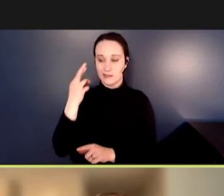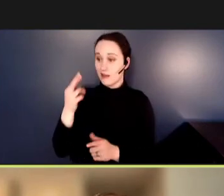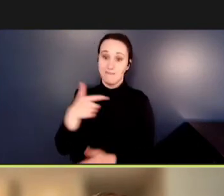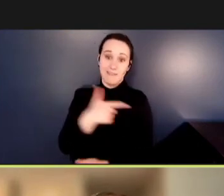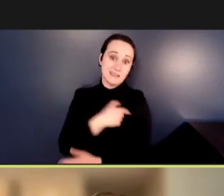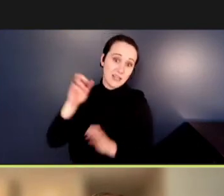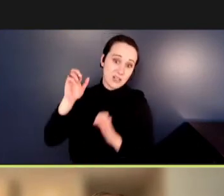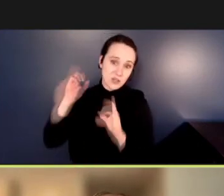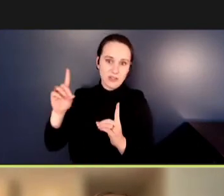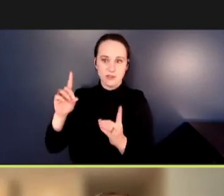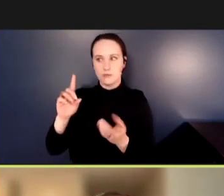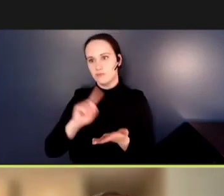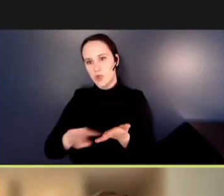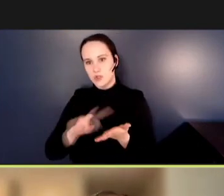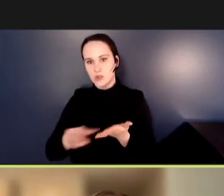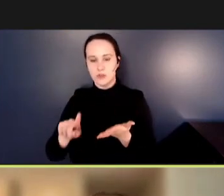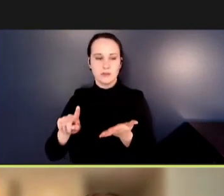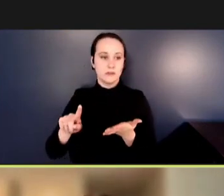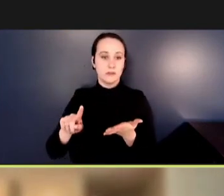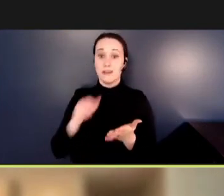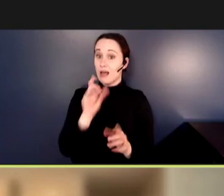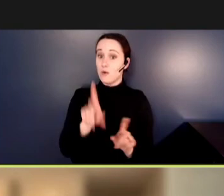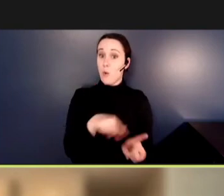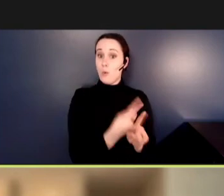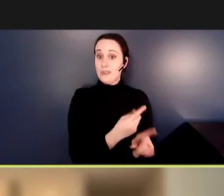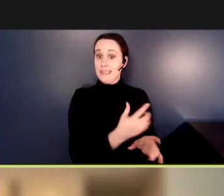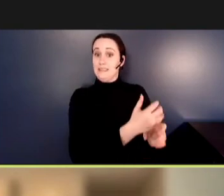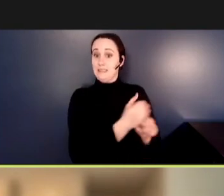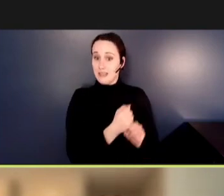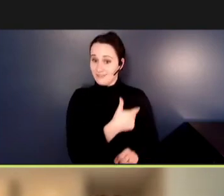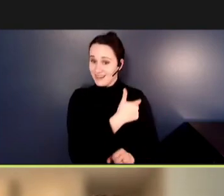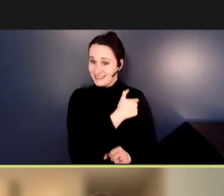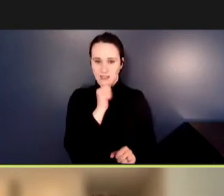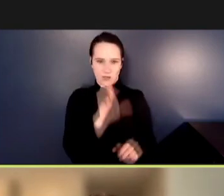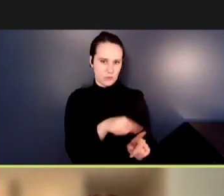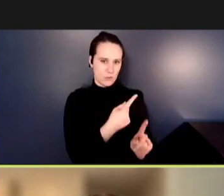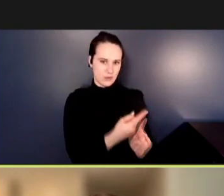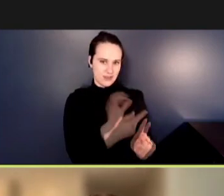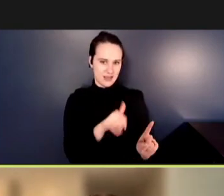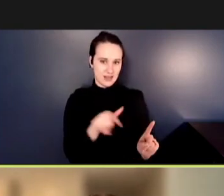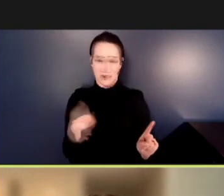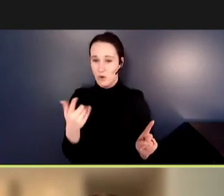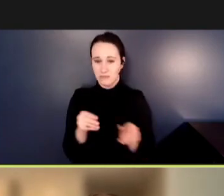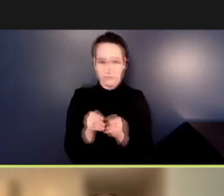all of those things beyond just the purchasing of the vaccine, and then also the fact that,